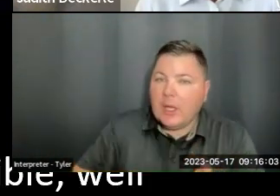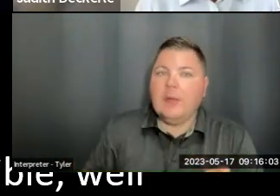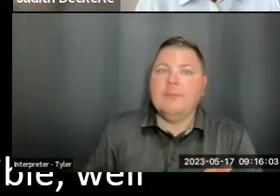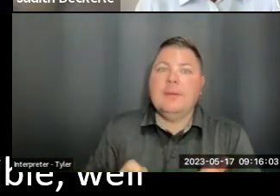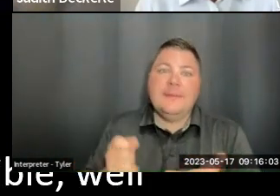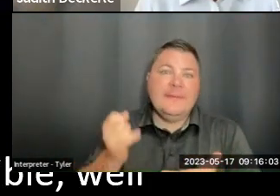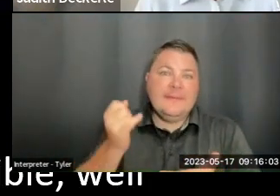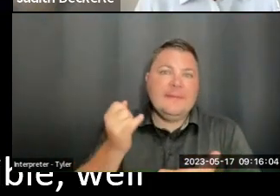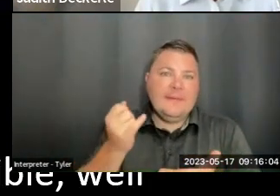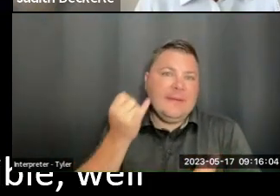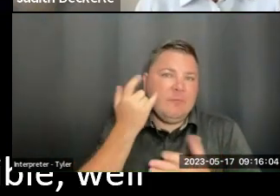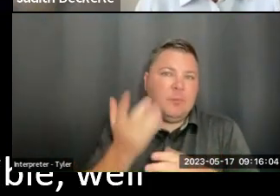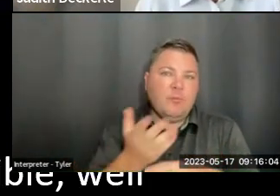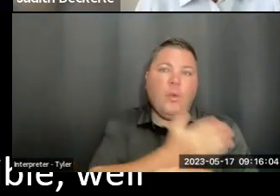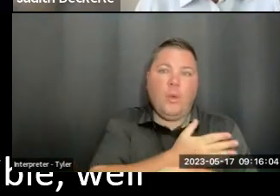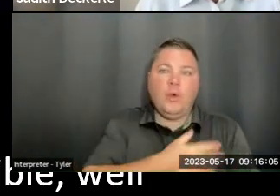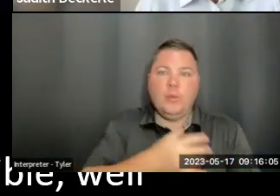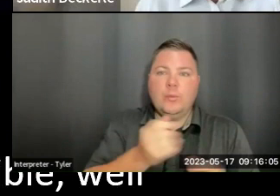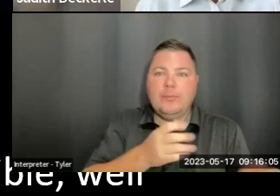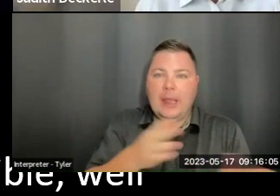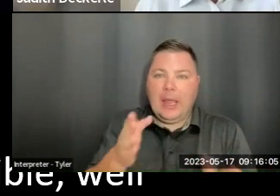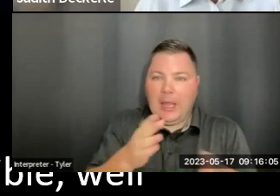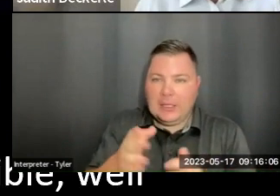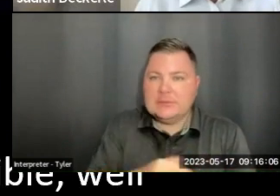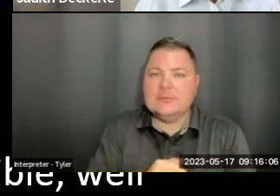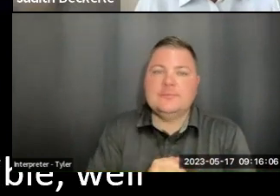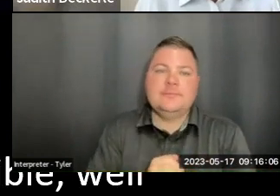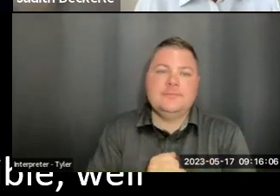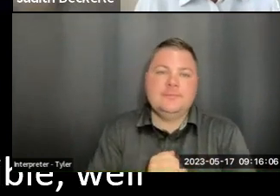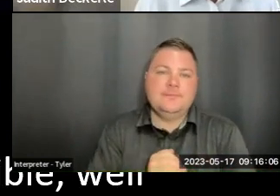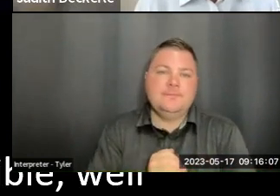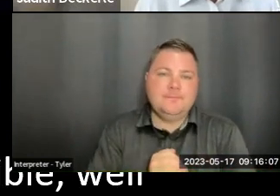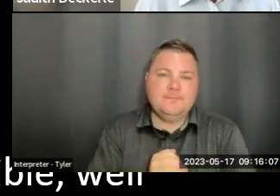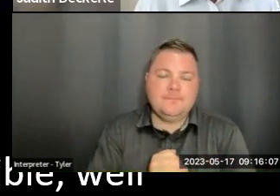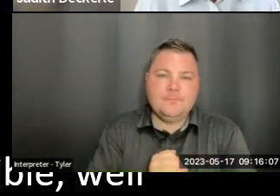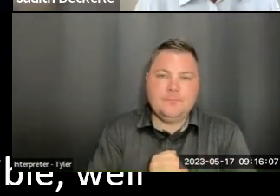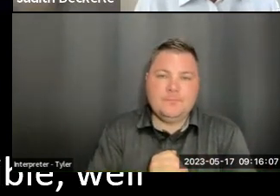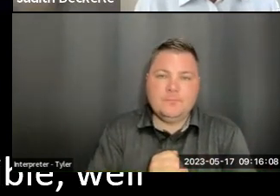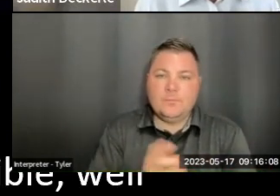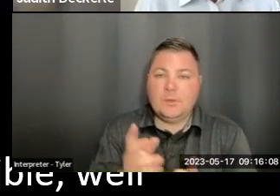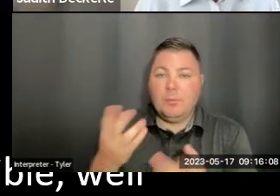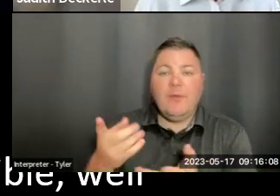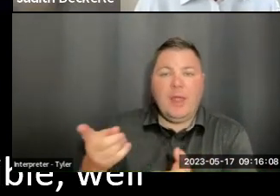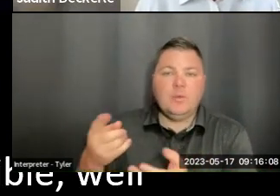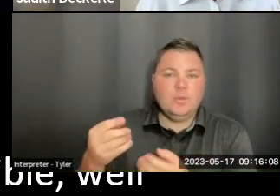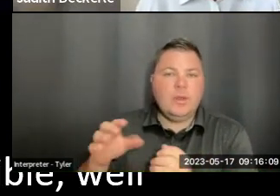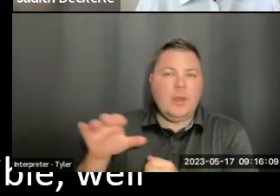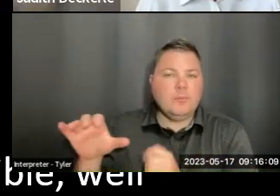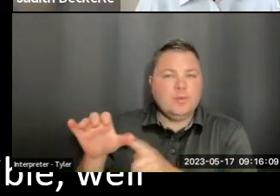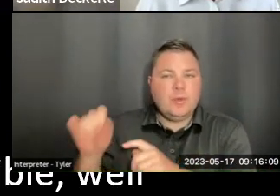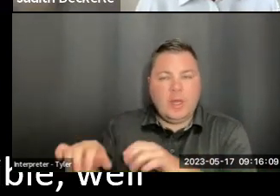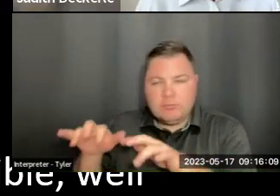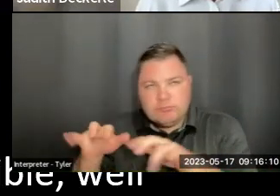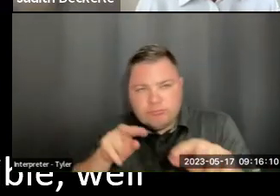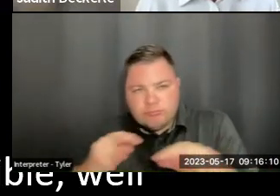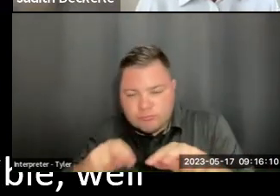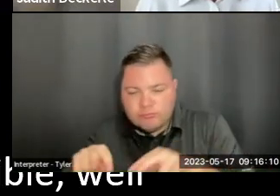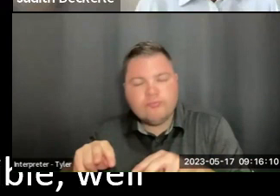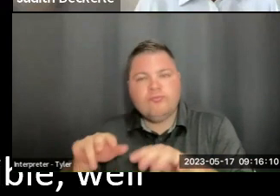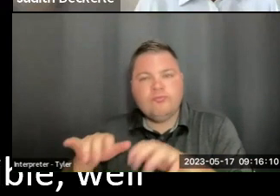materials such as the show script if possible when enough in advance of the program so it's useful to the